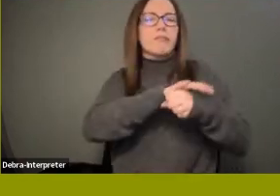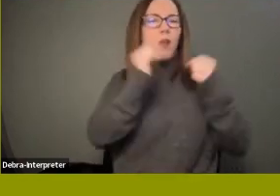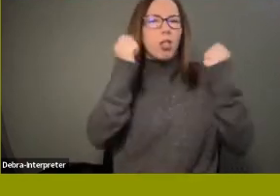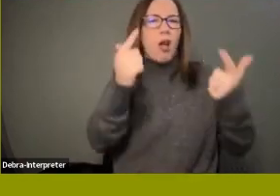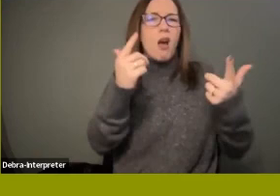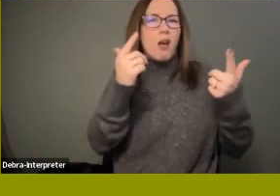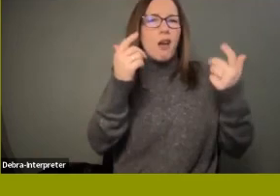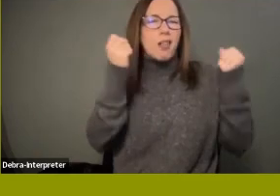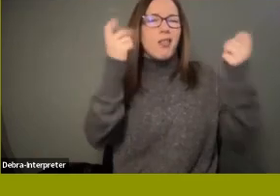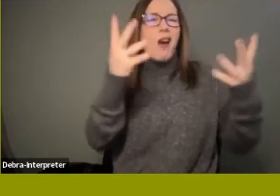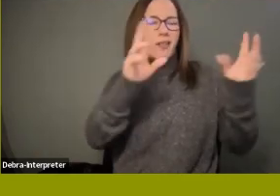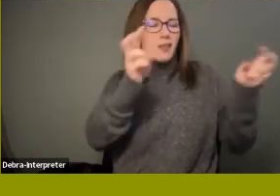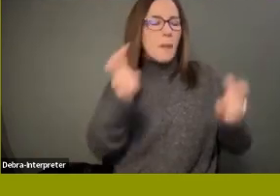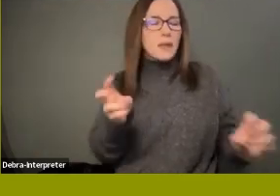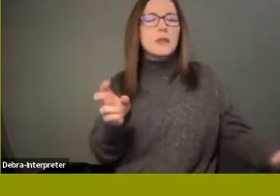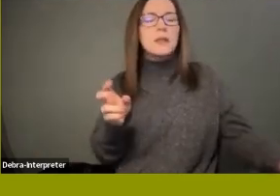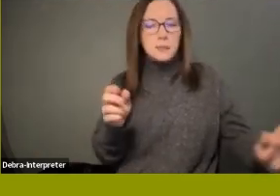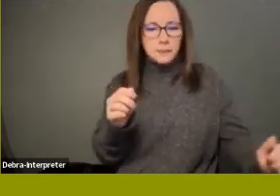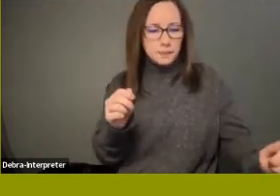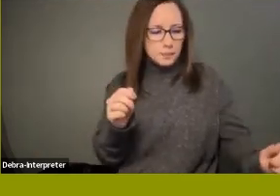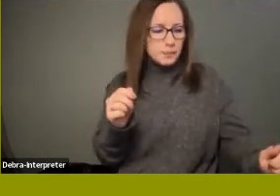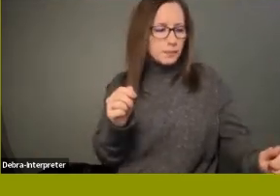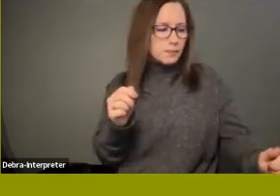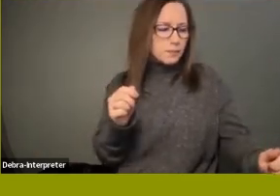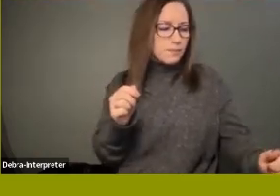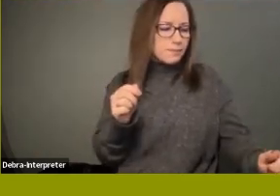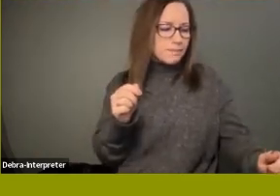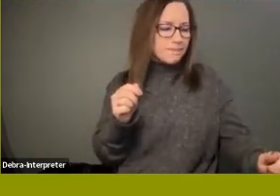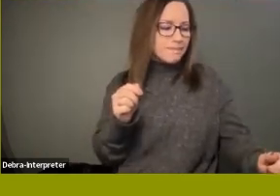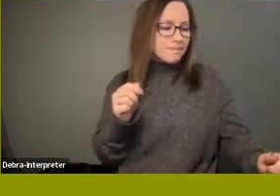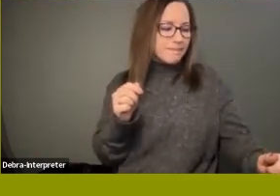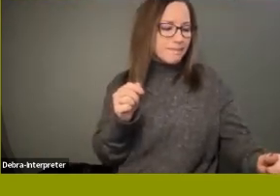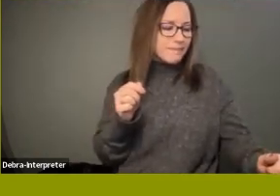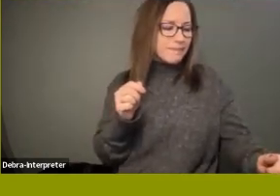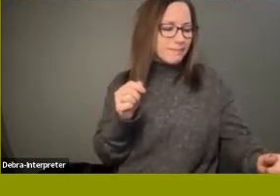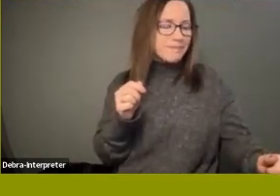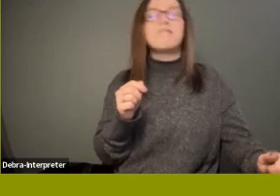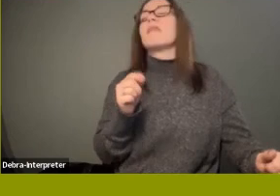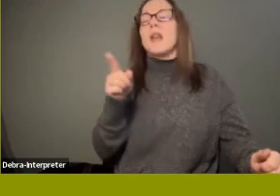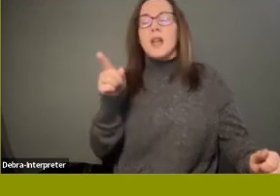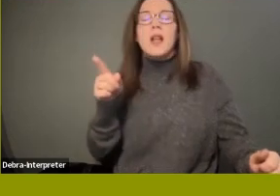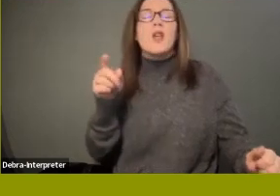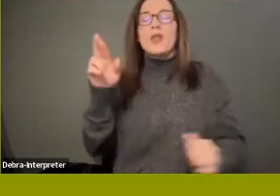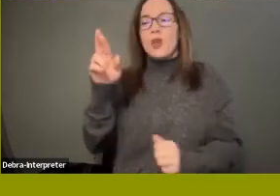Maine. One second. Part art of AFSIC since AFSIC covers niche agriculture topics. <<<: I just put it in our chat.